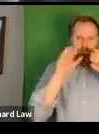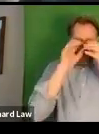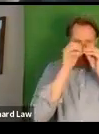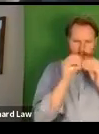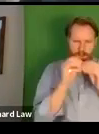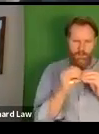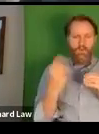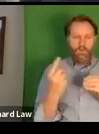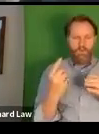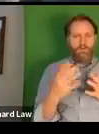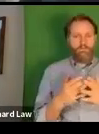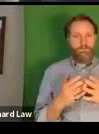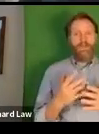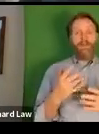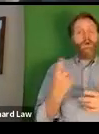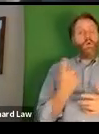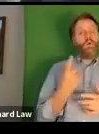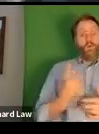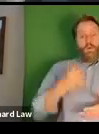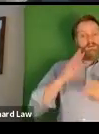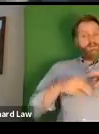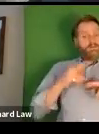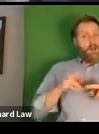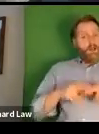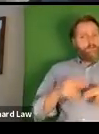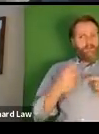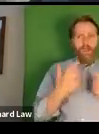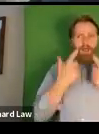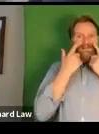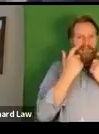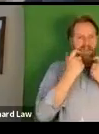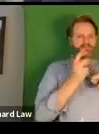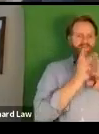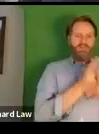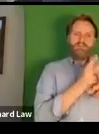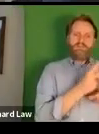responsibilities and they should be able to provide that they should be providing